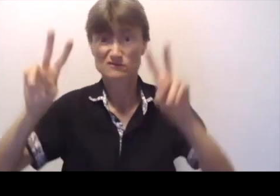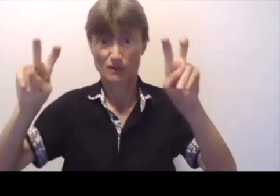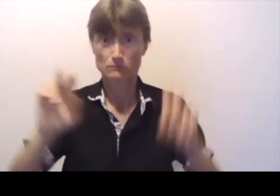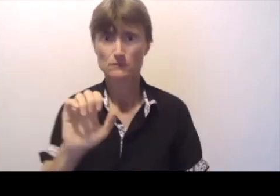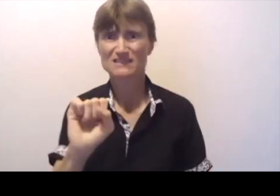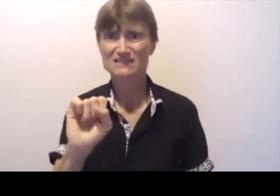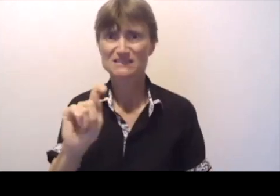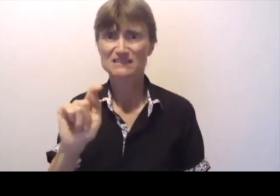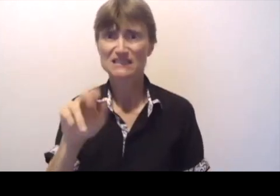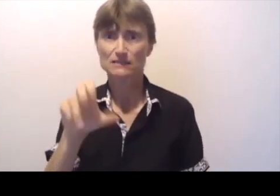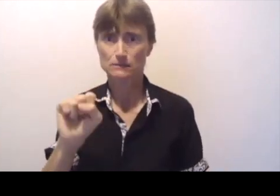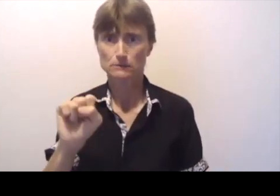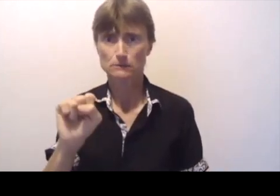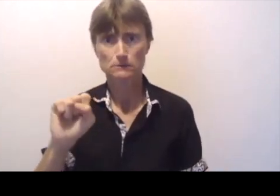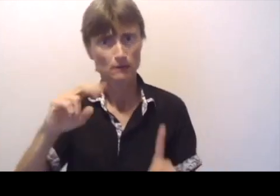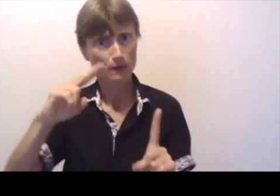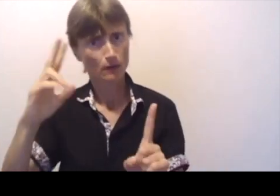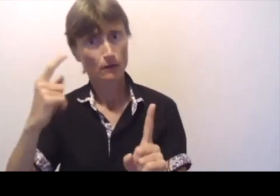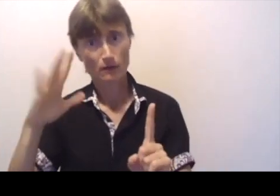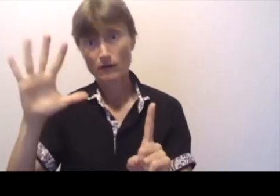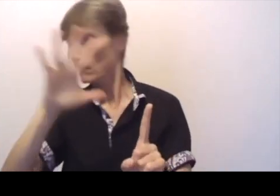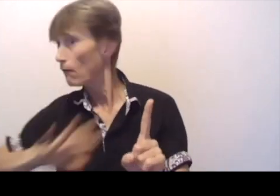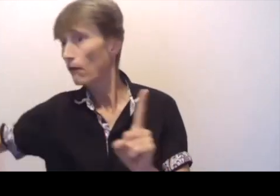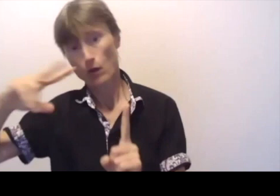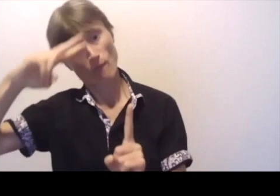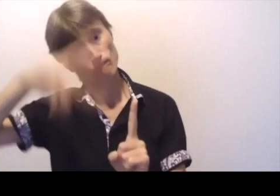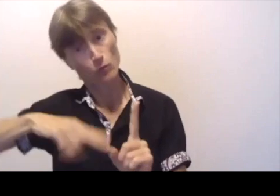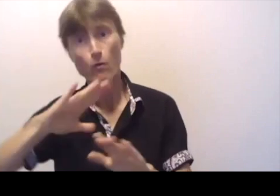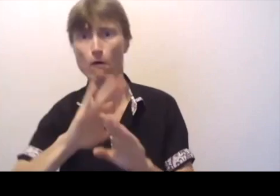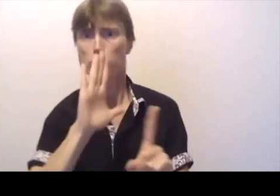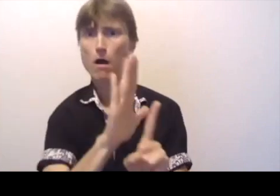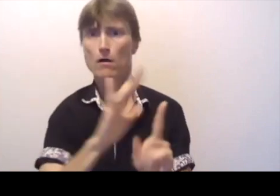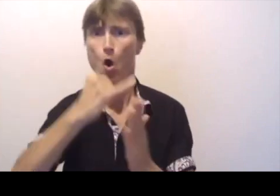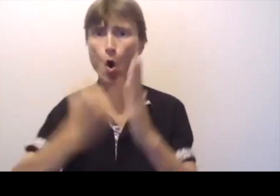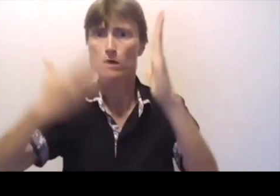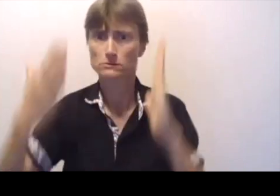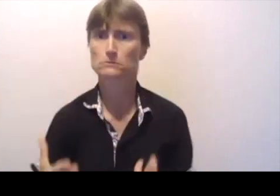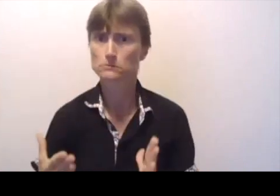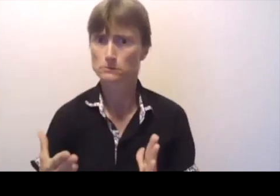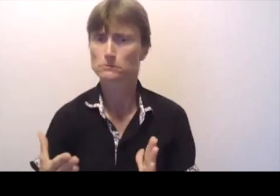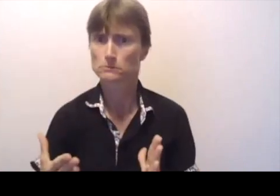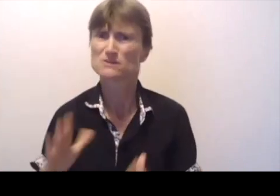um it it was really um you know the status of the artist